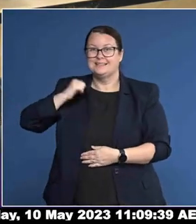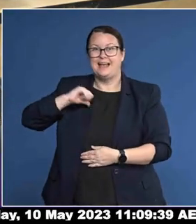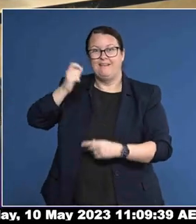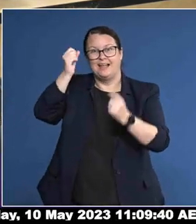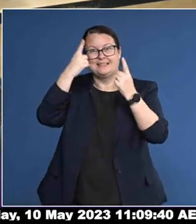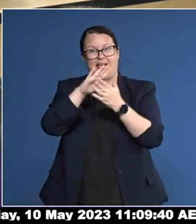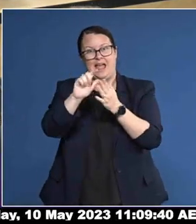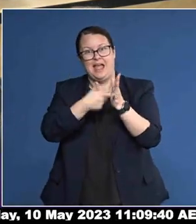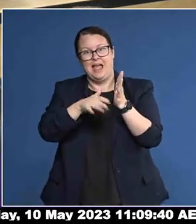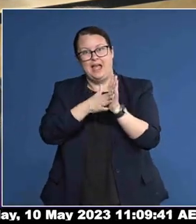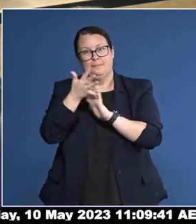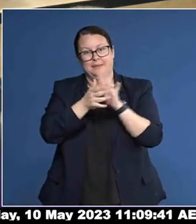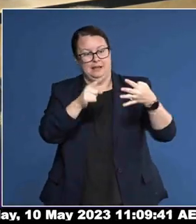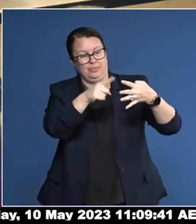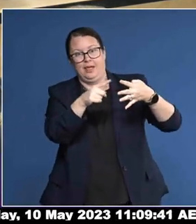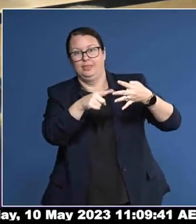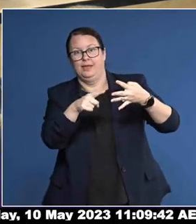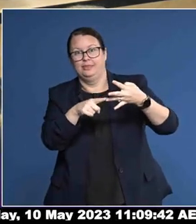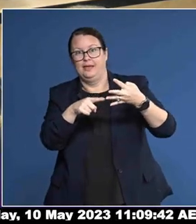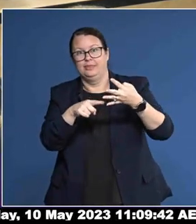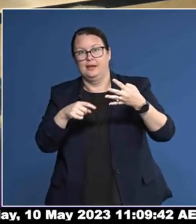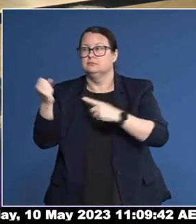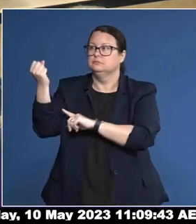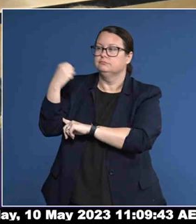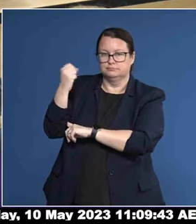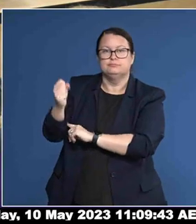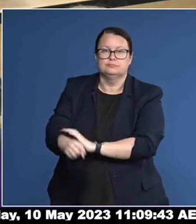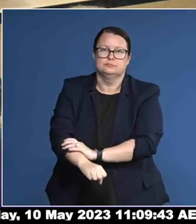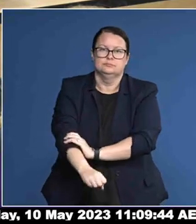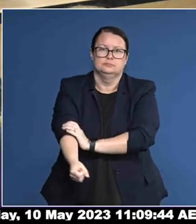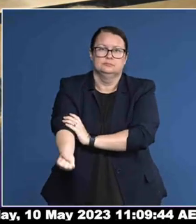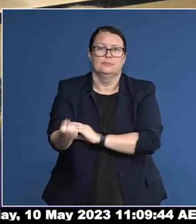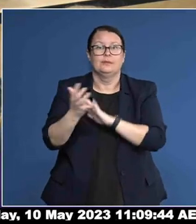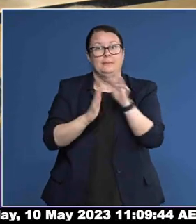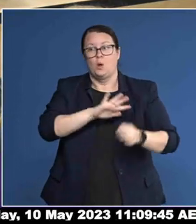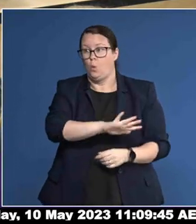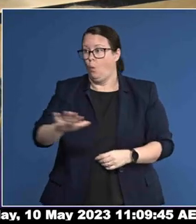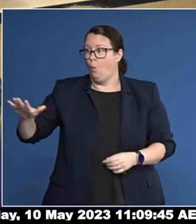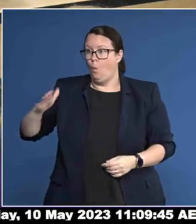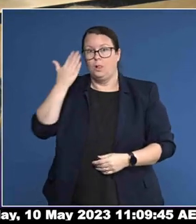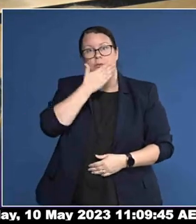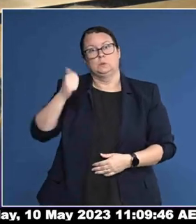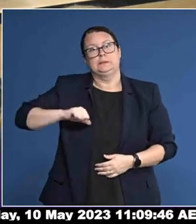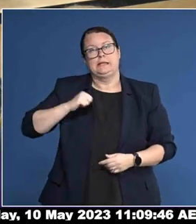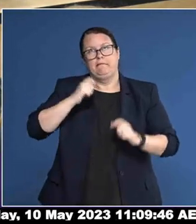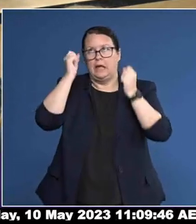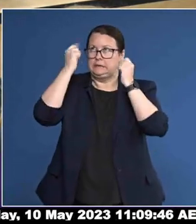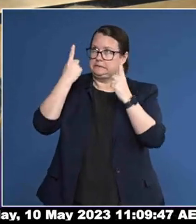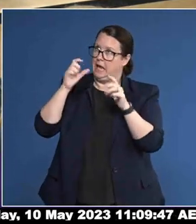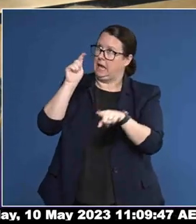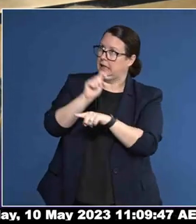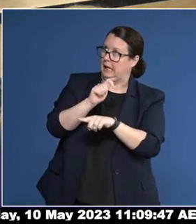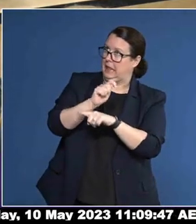They understood that neglect constituted harm - could constitute harm?